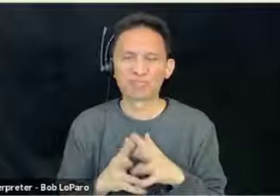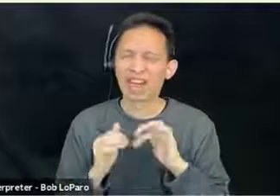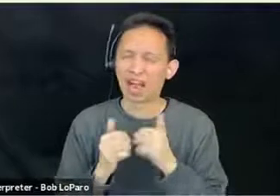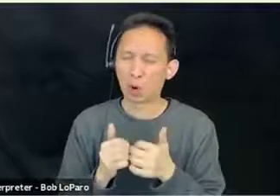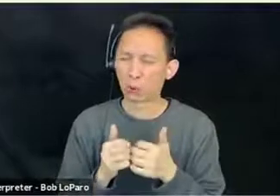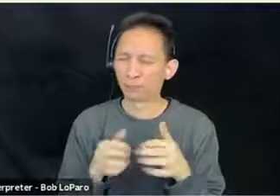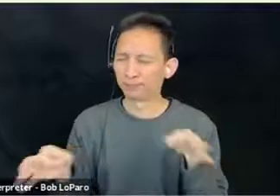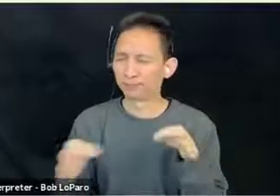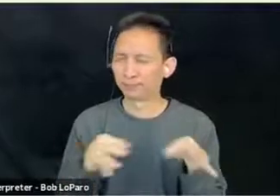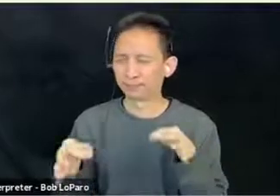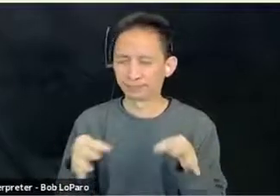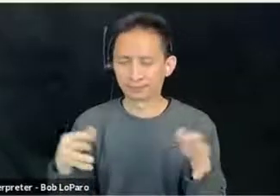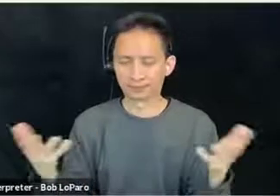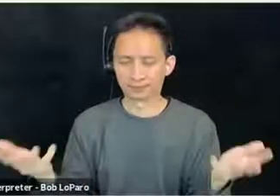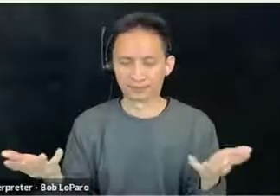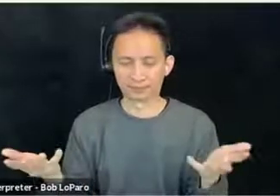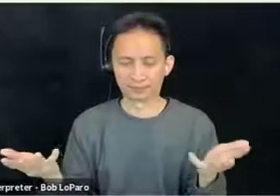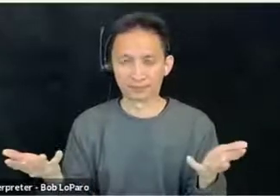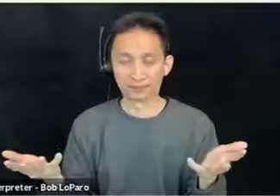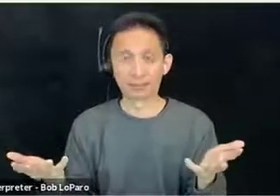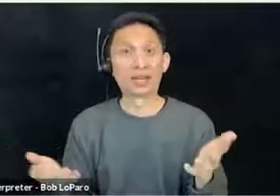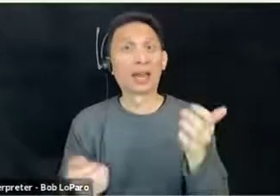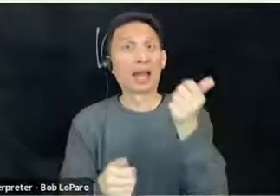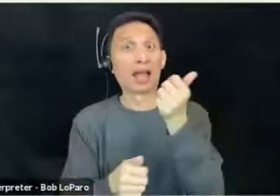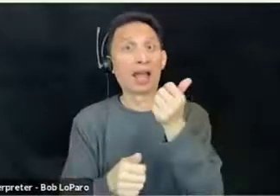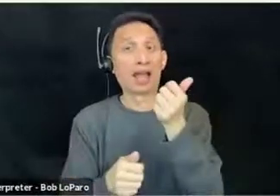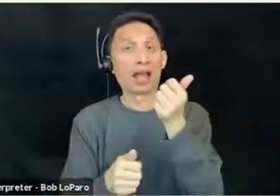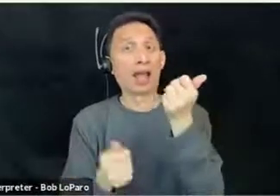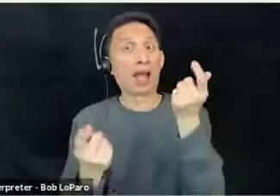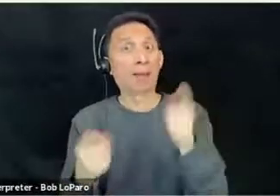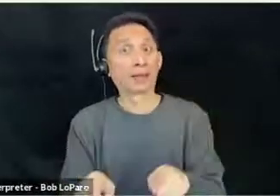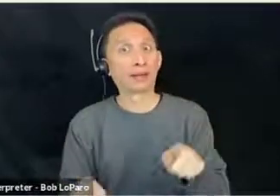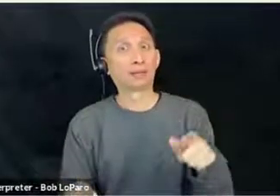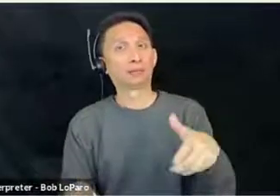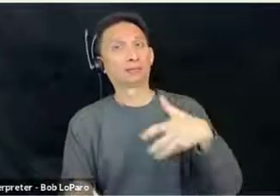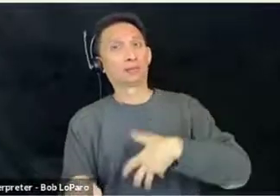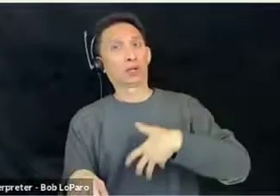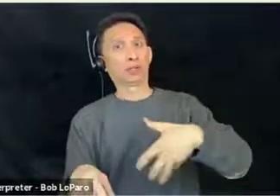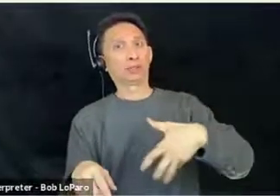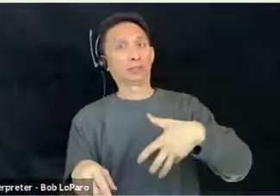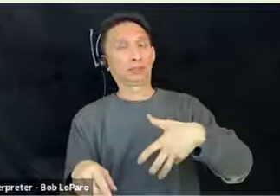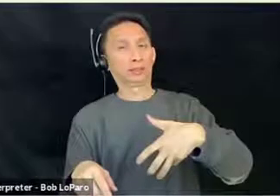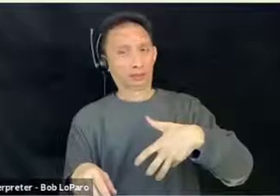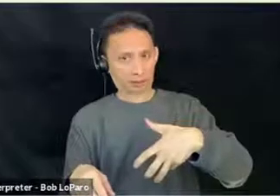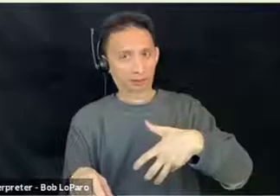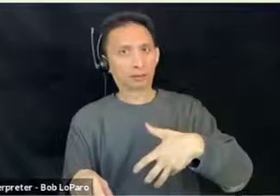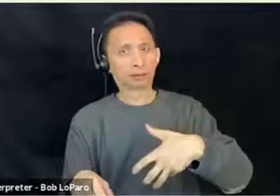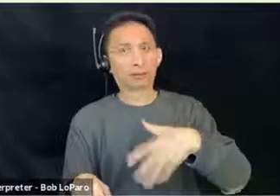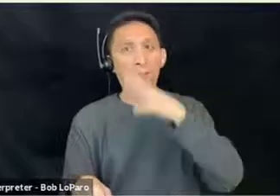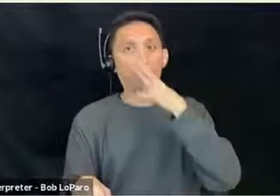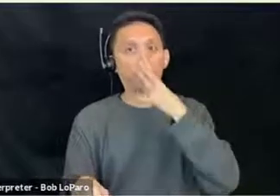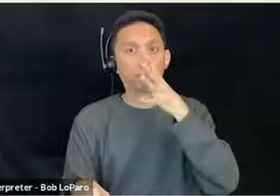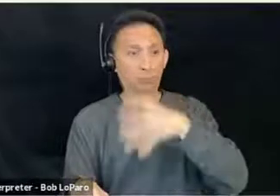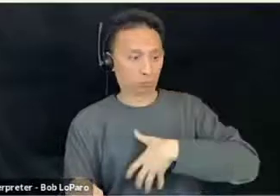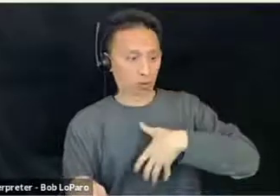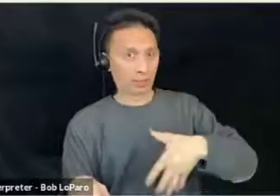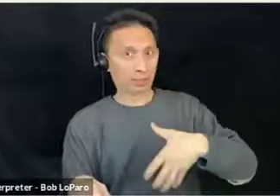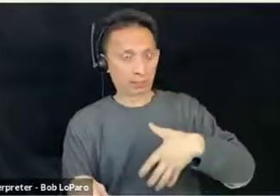It's important to note that every pregnancy has a one in four chance of being impacted.